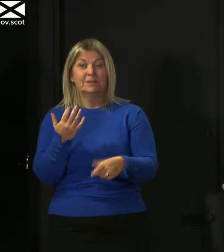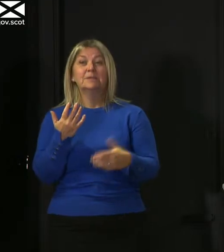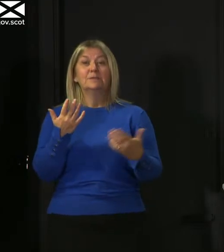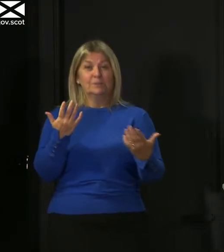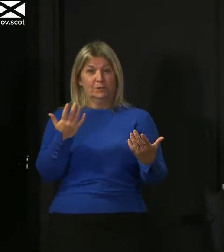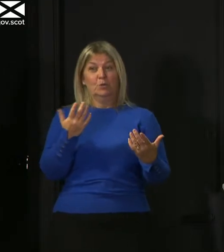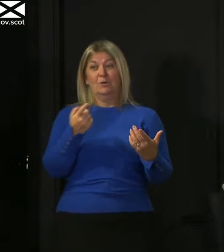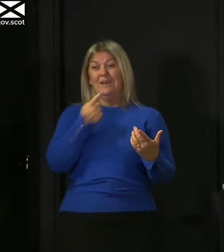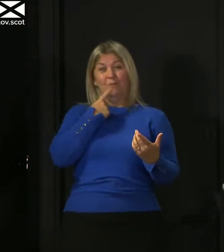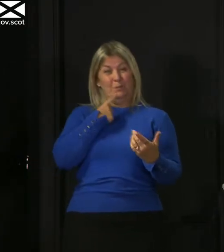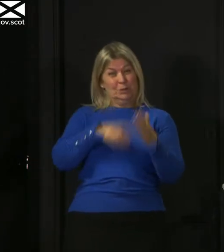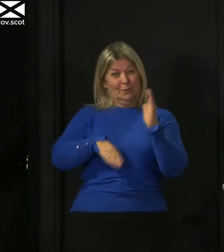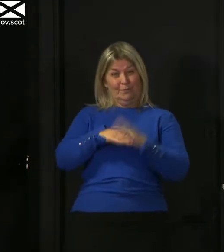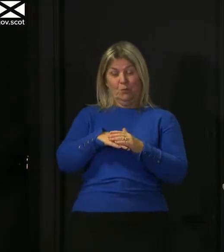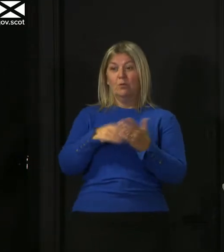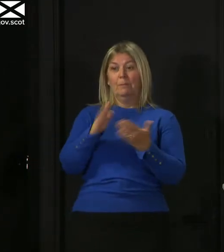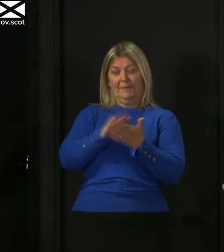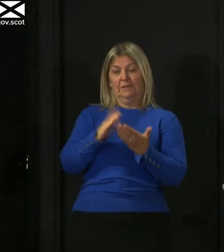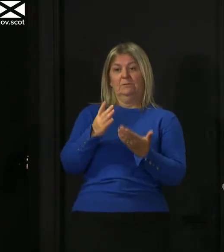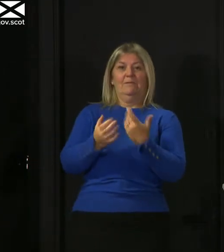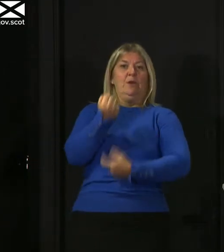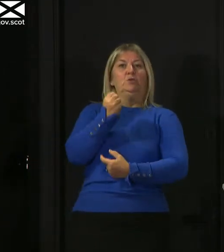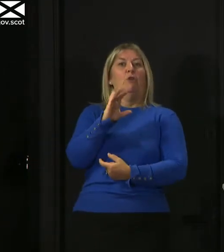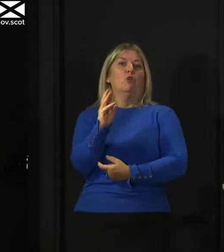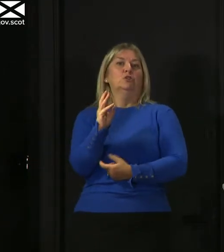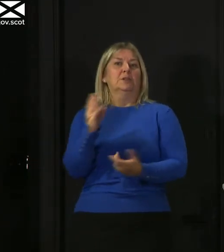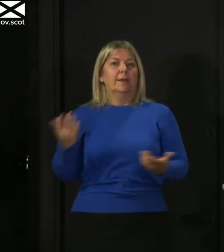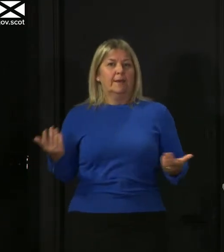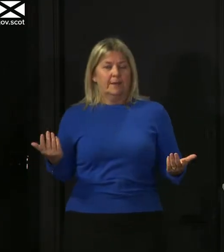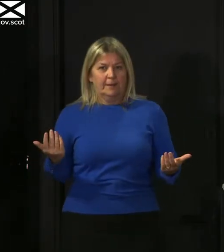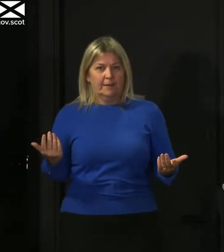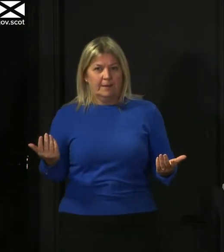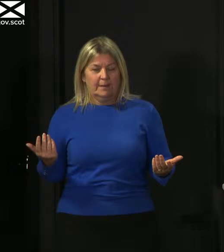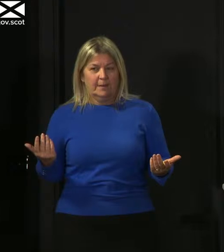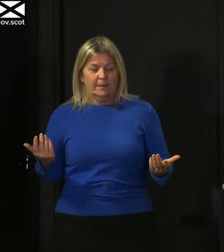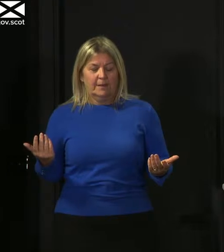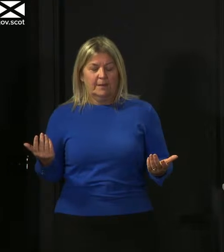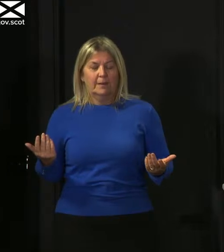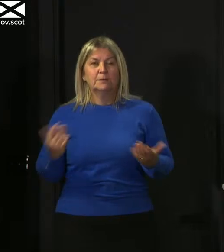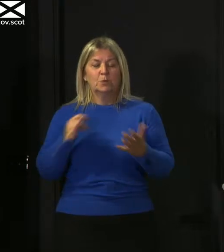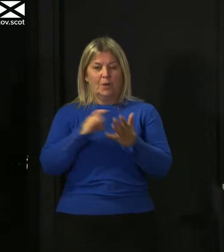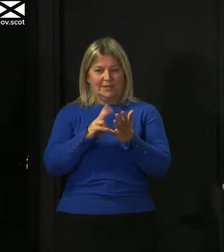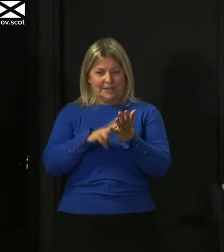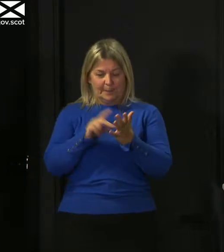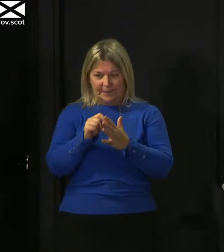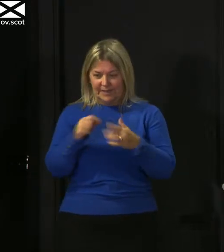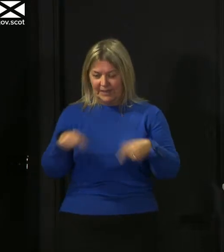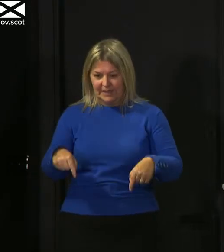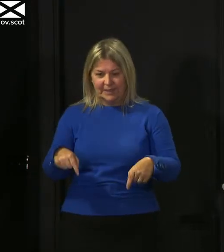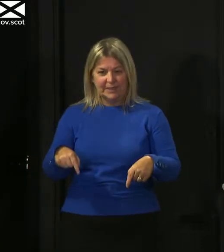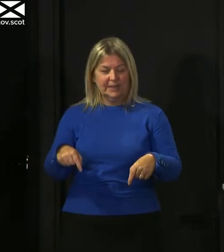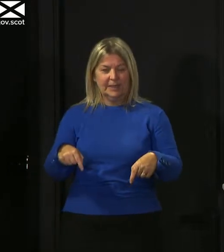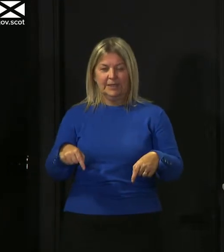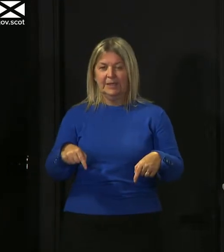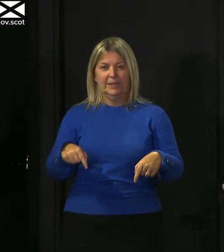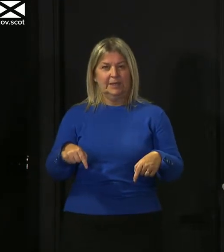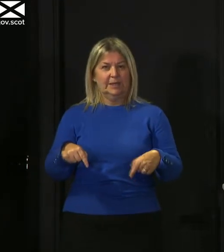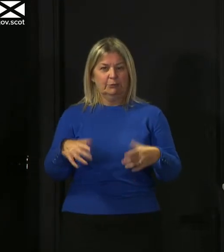a positive test is what had actually occurred. I think the SNP here has in a very, very difficult,